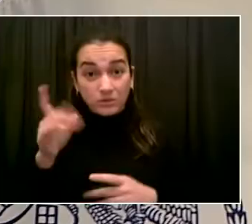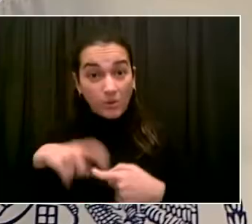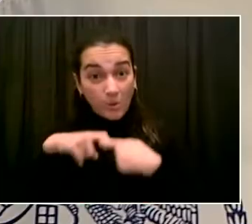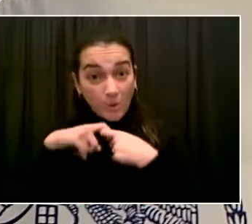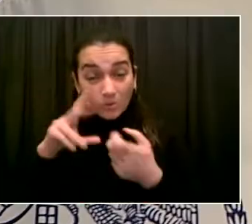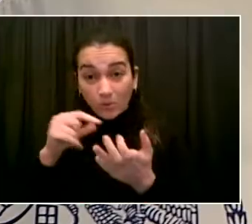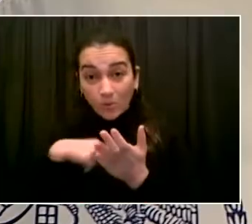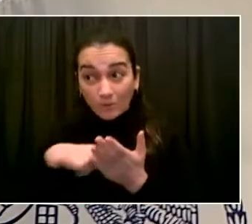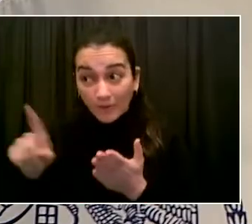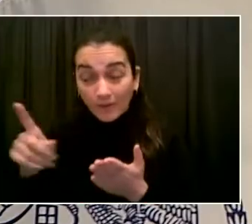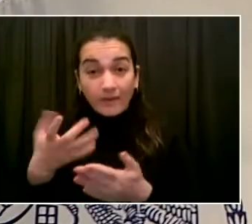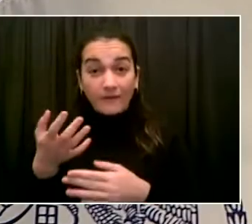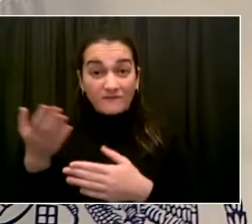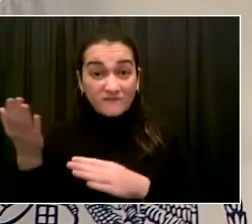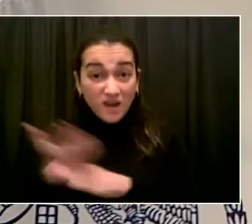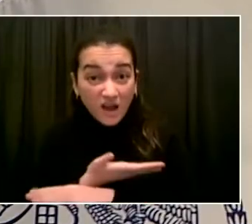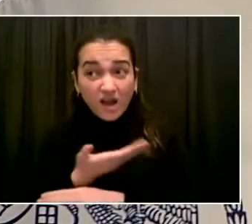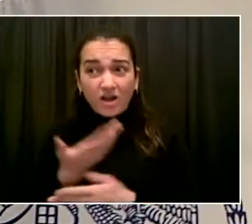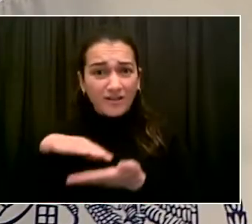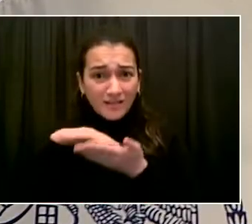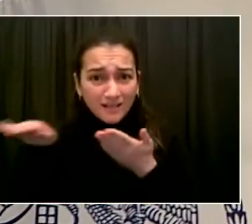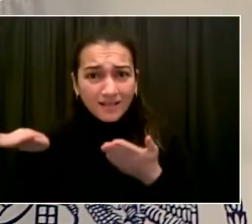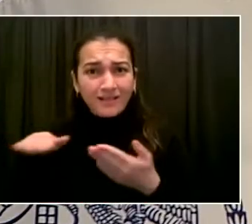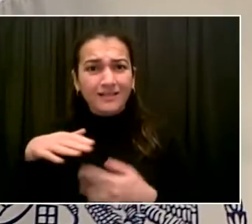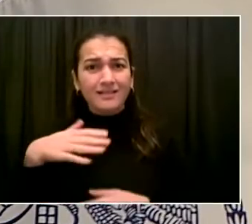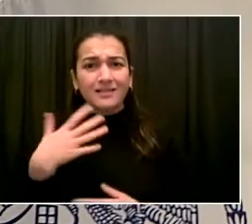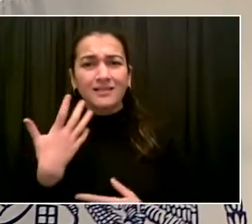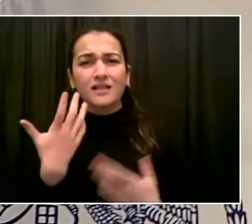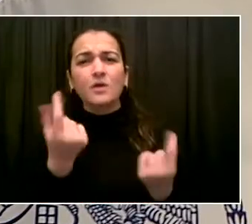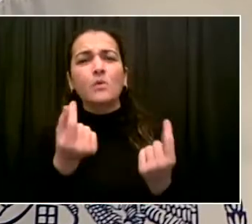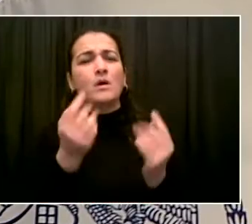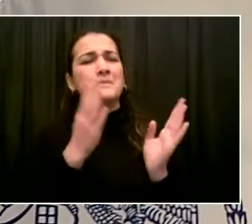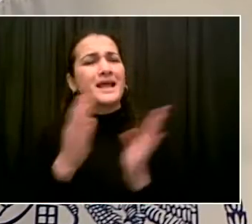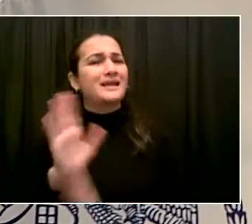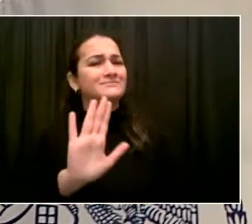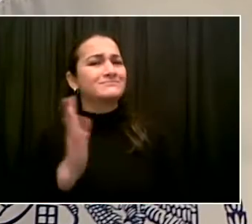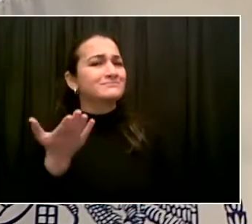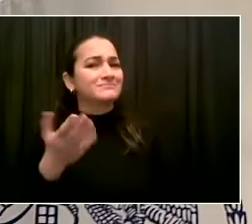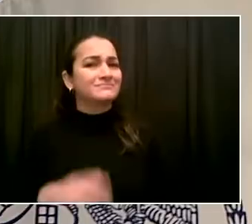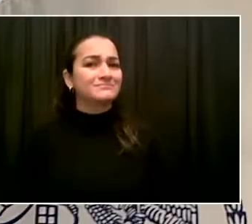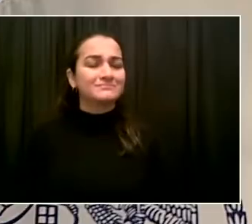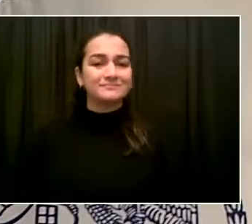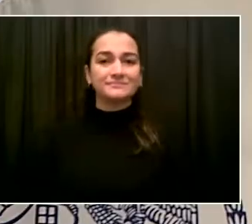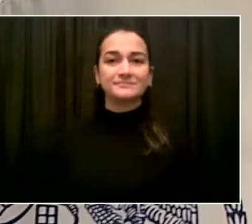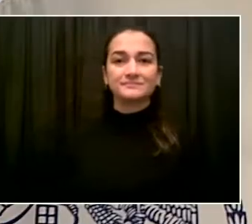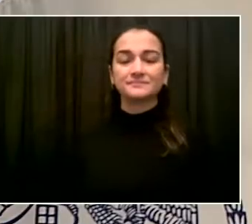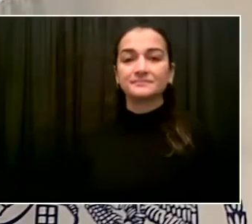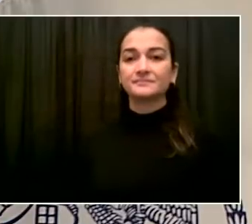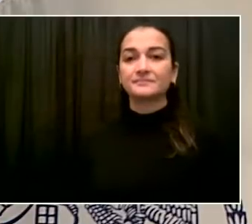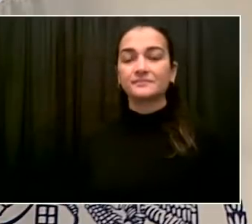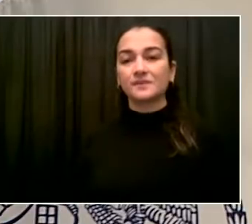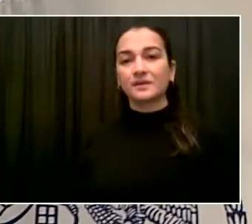PEOPLE GOING TO GET FIRED, UNPAID LEAVE, WHAT IS GOING TO HAPPEN TO THE UNVACCINATED EMPLOYEES AT THESE PRIVATE